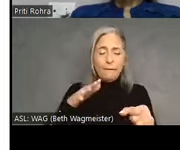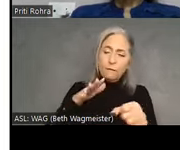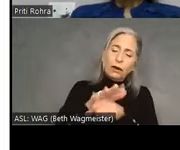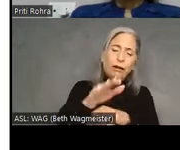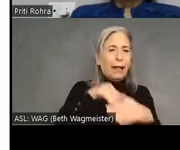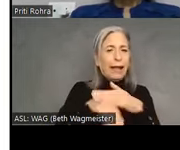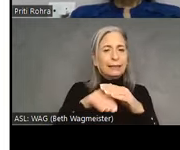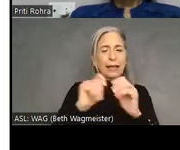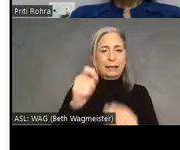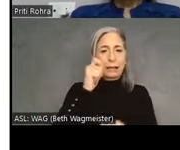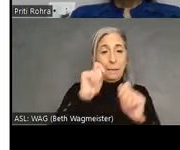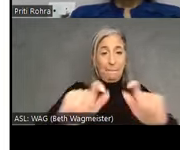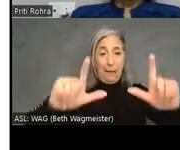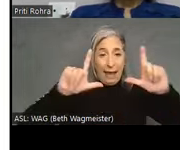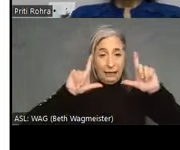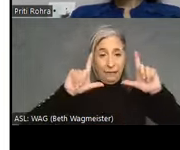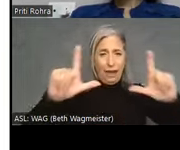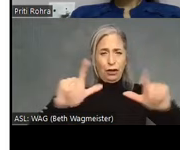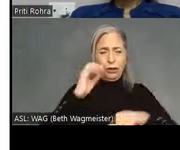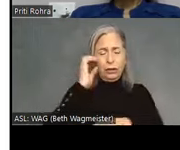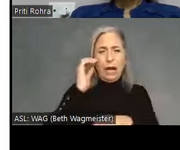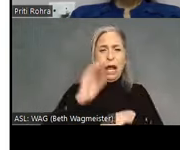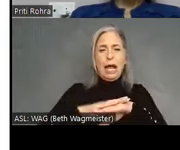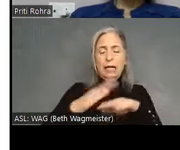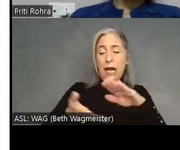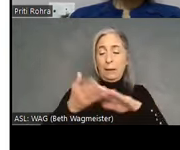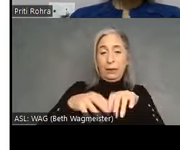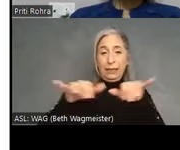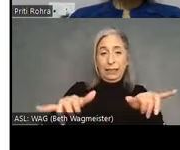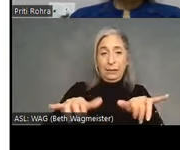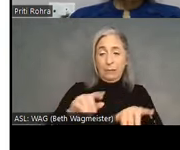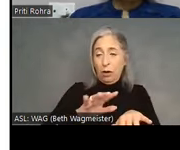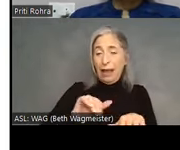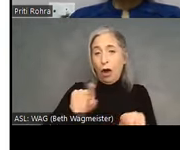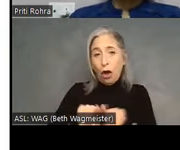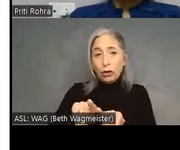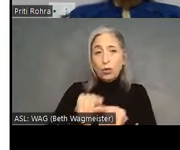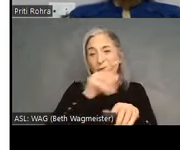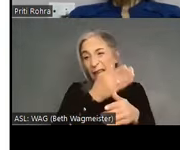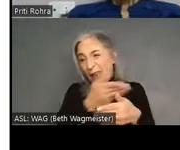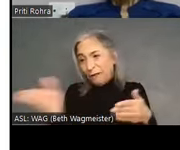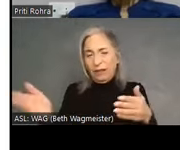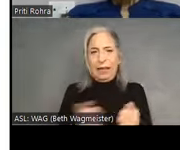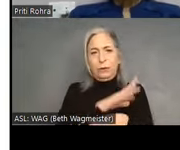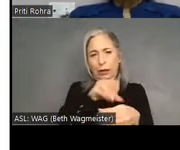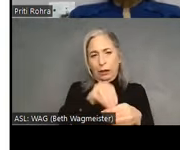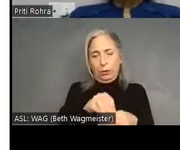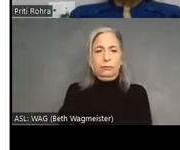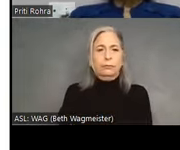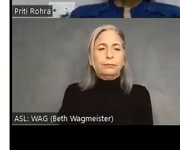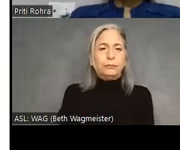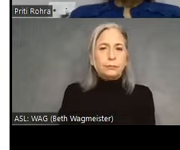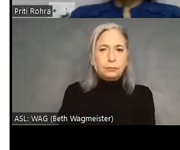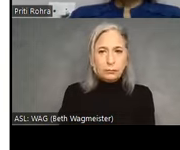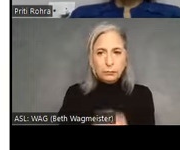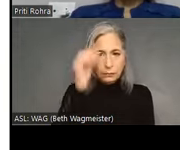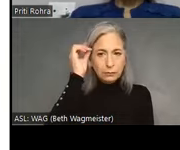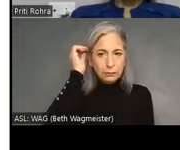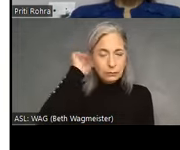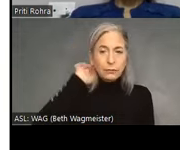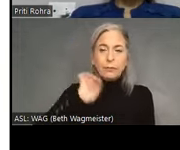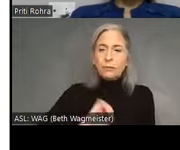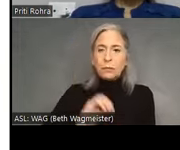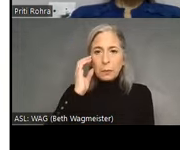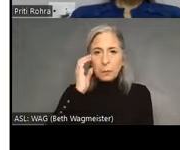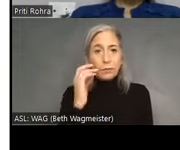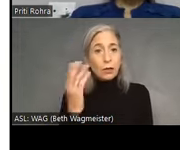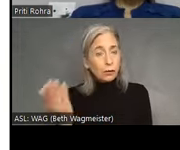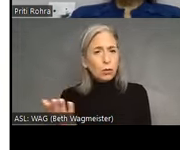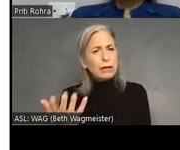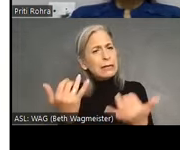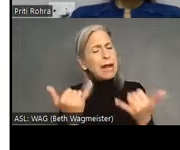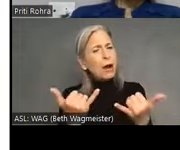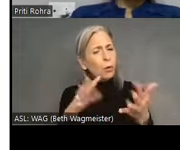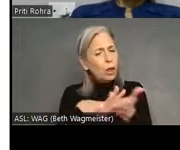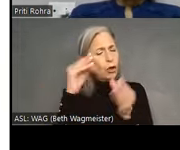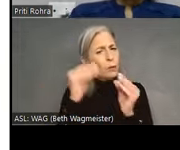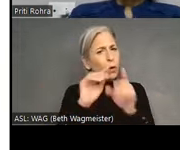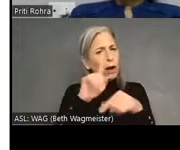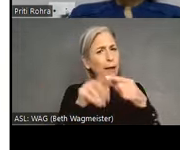only the operating systems specific magnifier. So let's find out some of the features. It gives